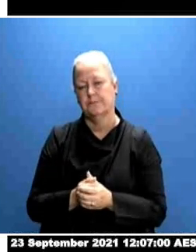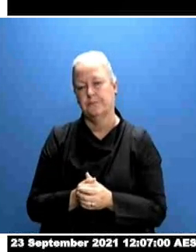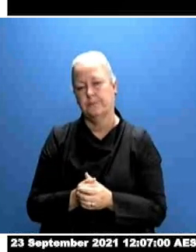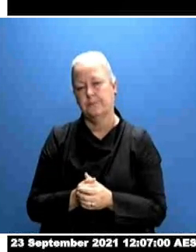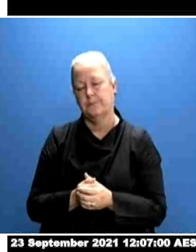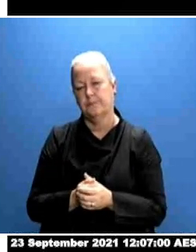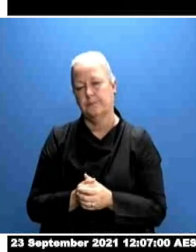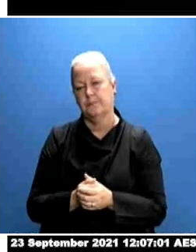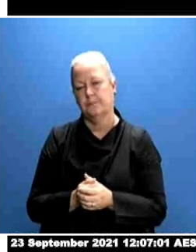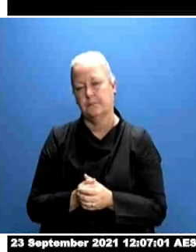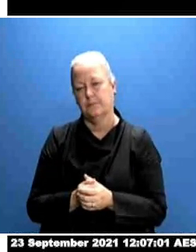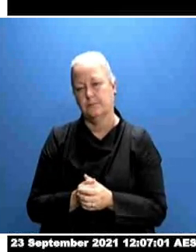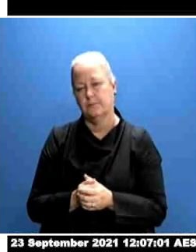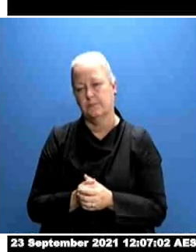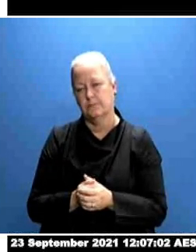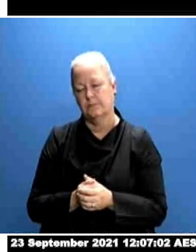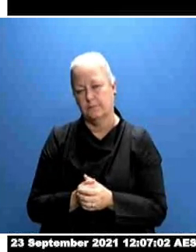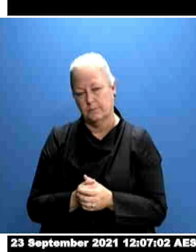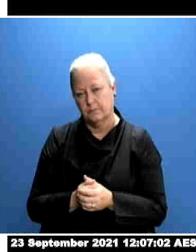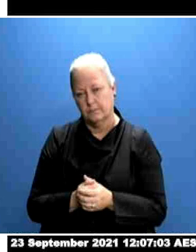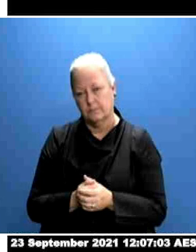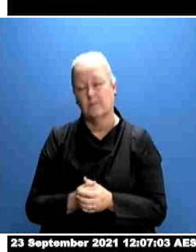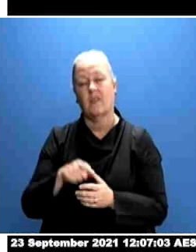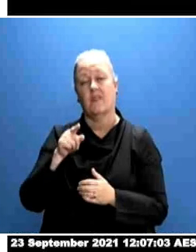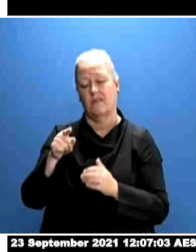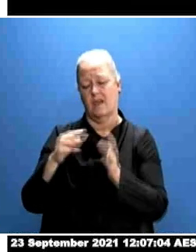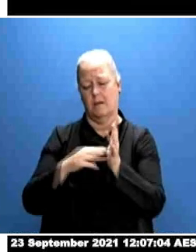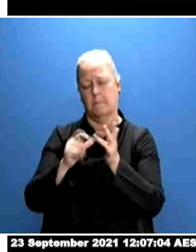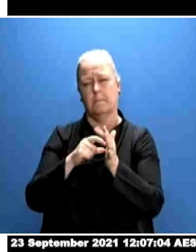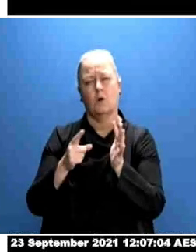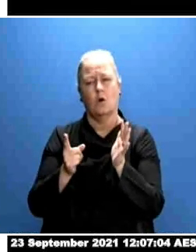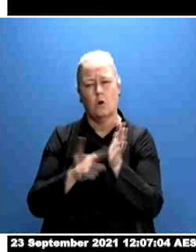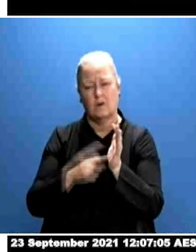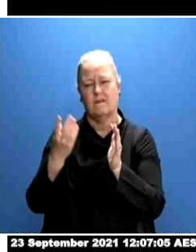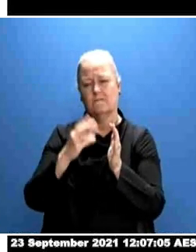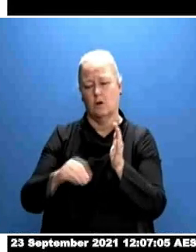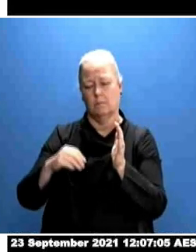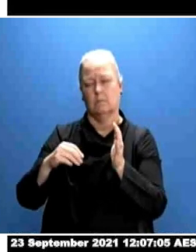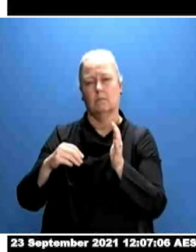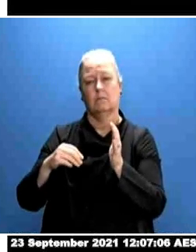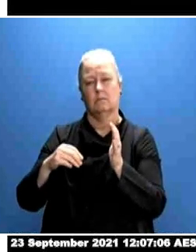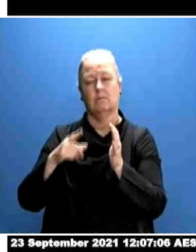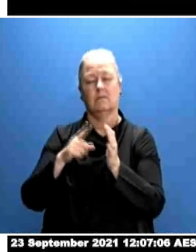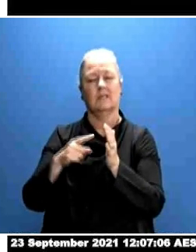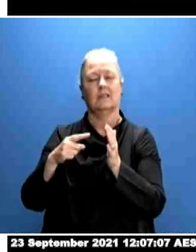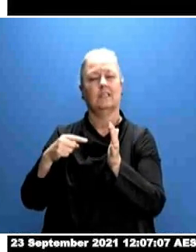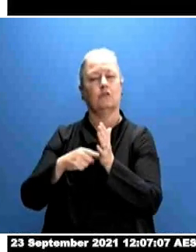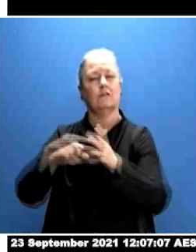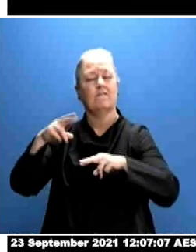referring to their understanding of the model being derived from the attached Family Territories document, and a visit